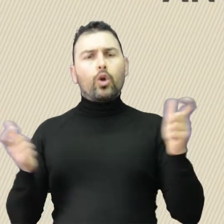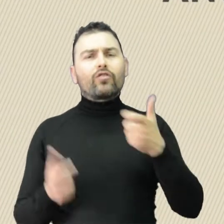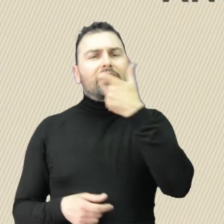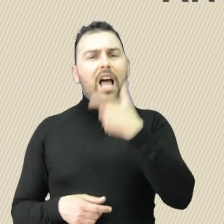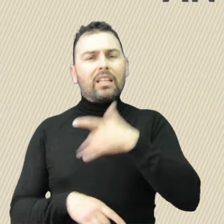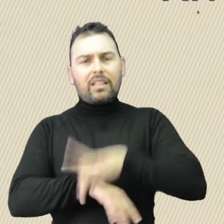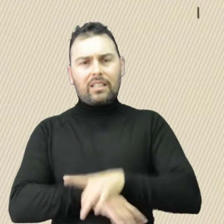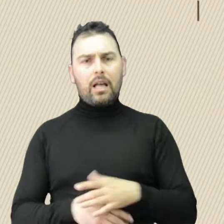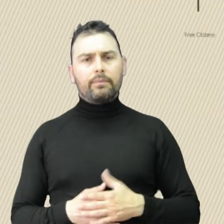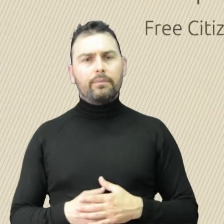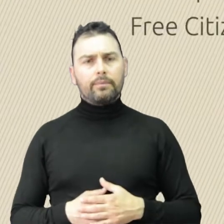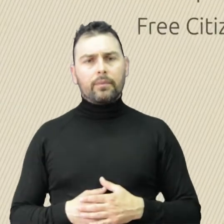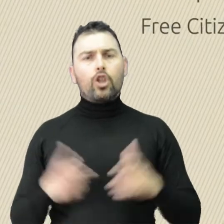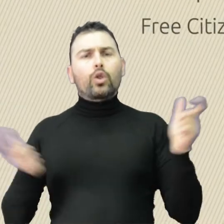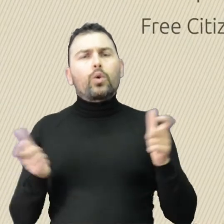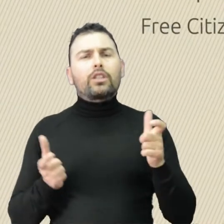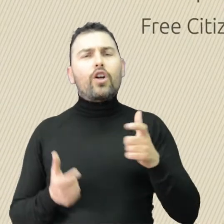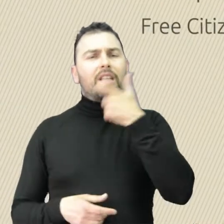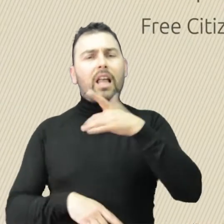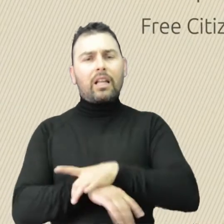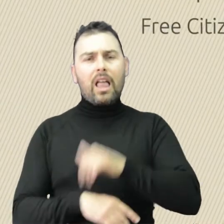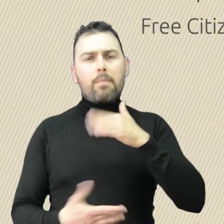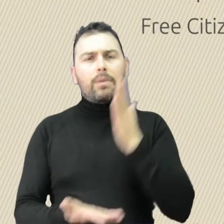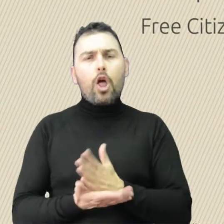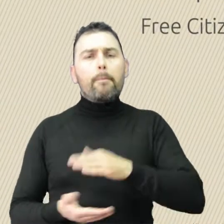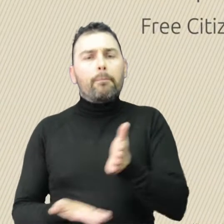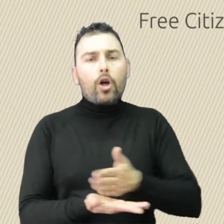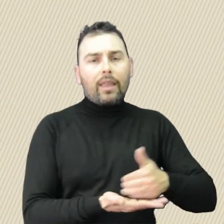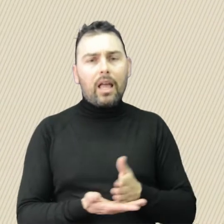Free citizens were men born in Poleis and made the most important decisions.